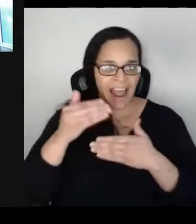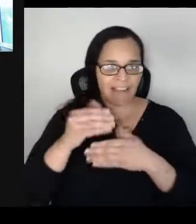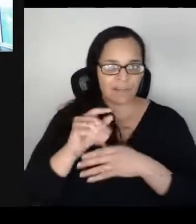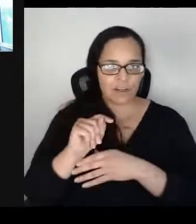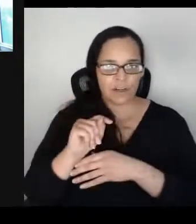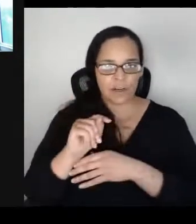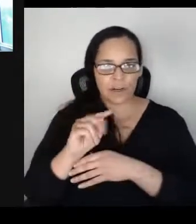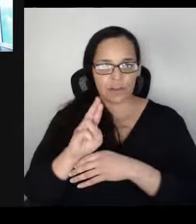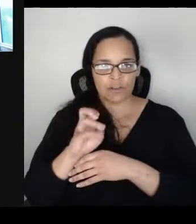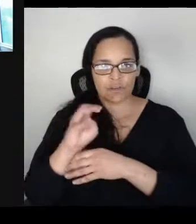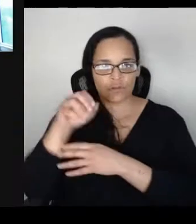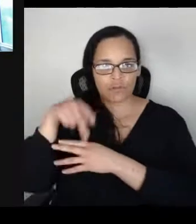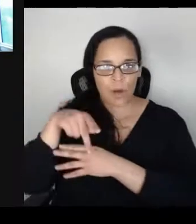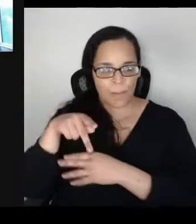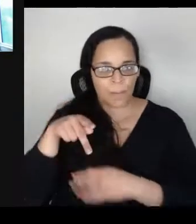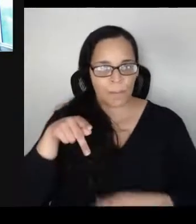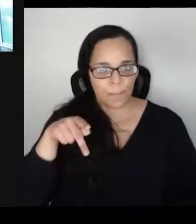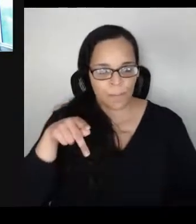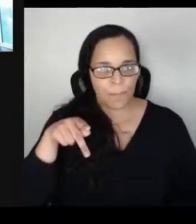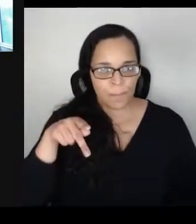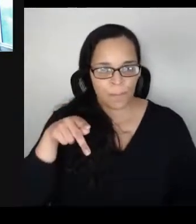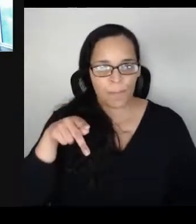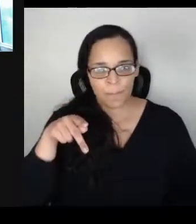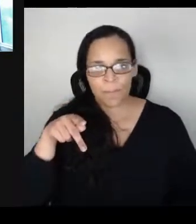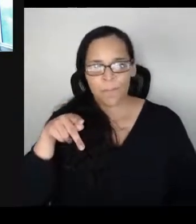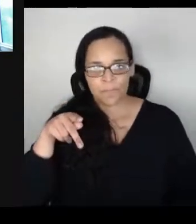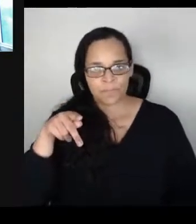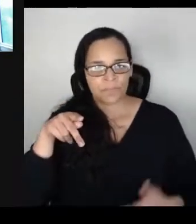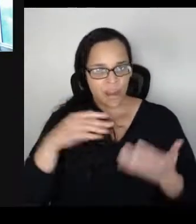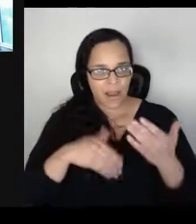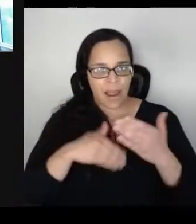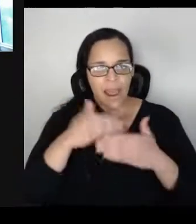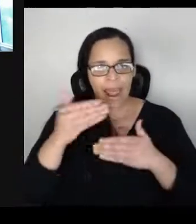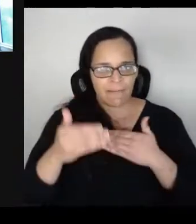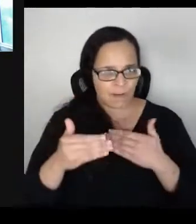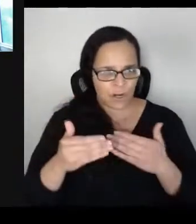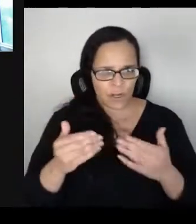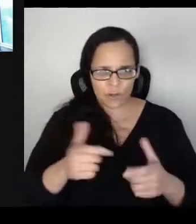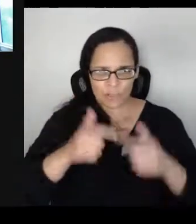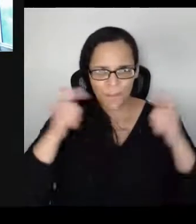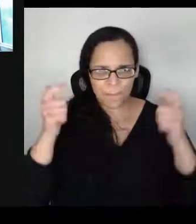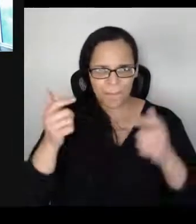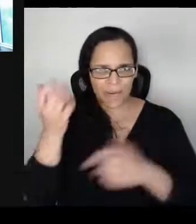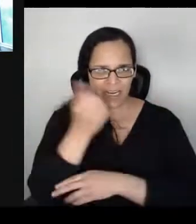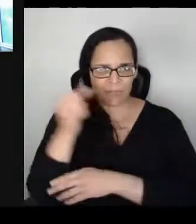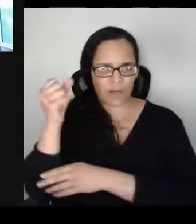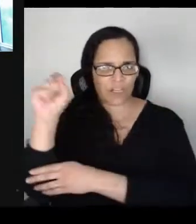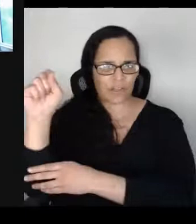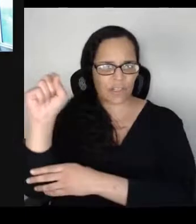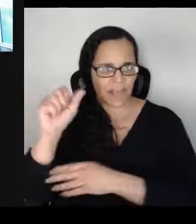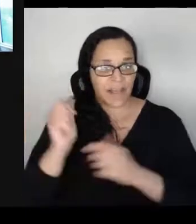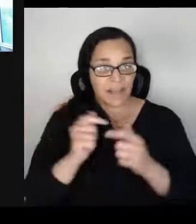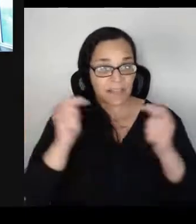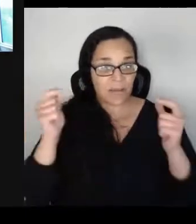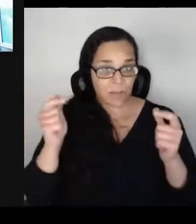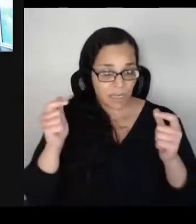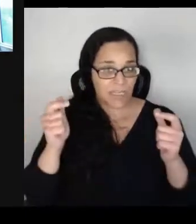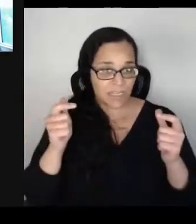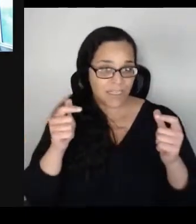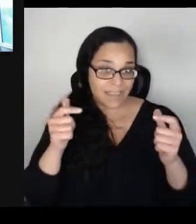especially after the massive protest, you know the largest in history led by the movement for black lives